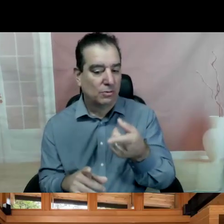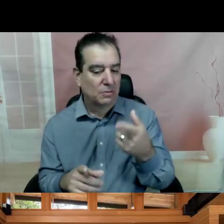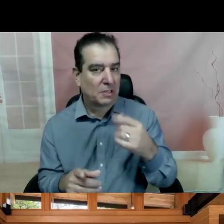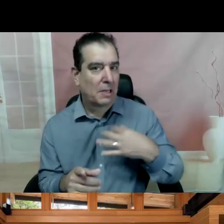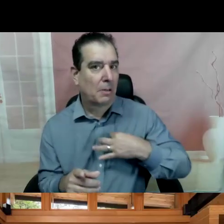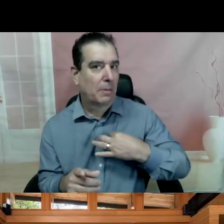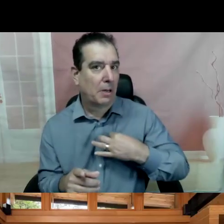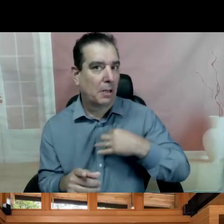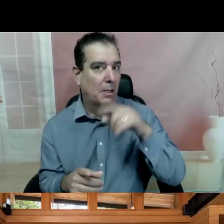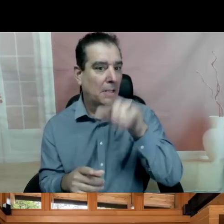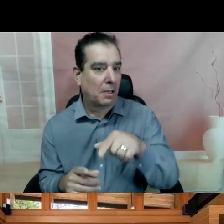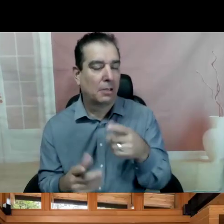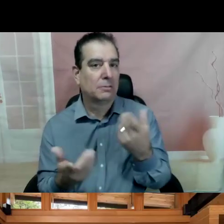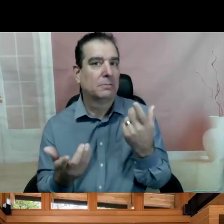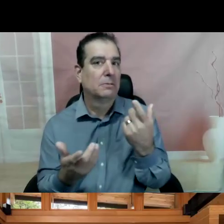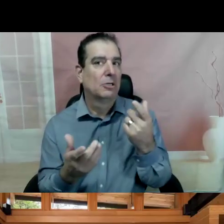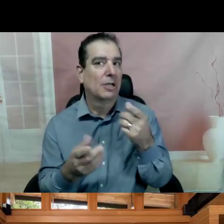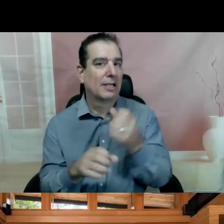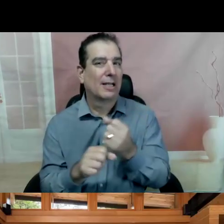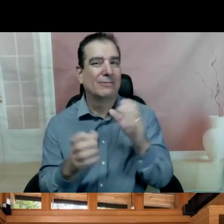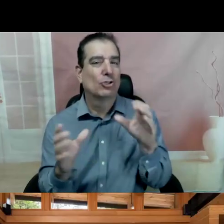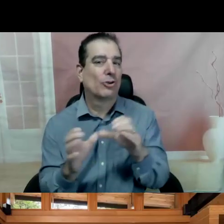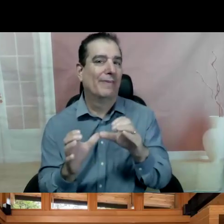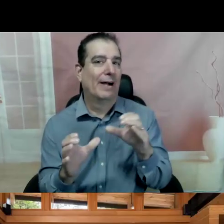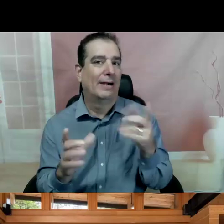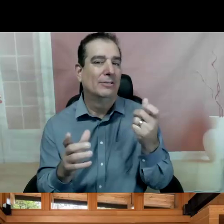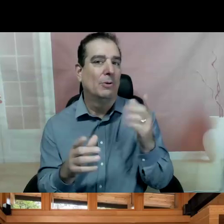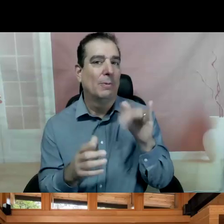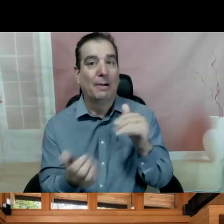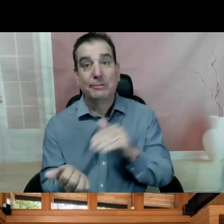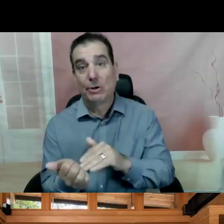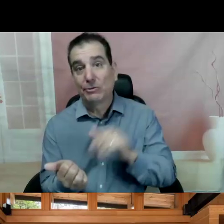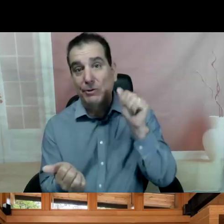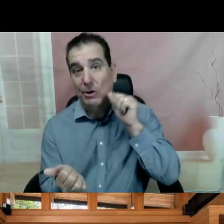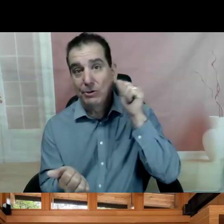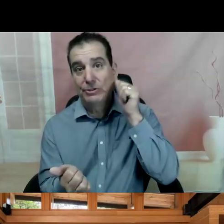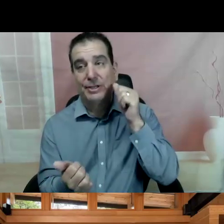California Connect, they've got that application link on there as well, and they can get certified